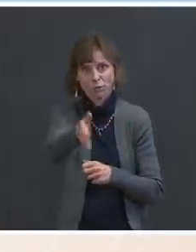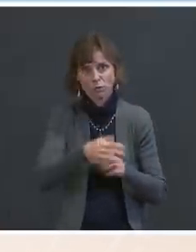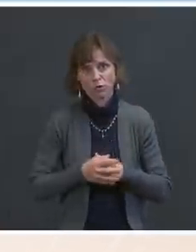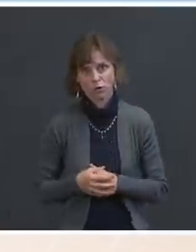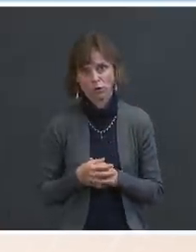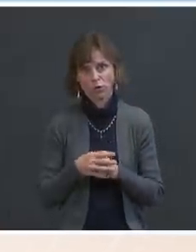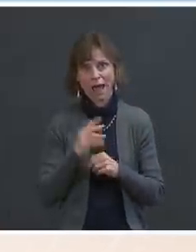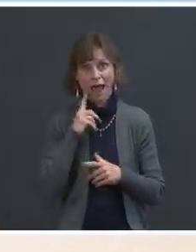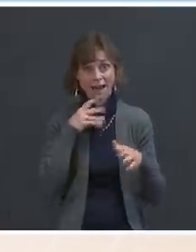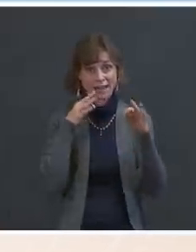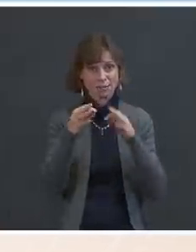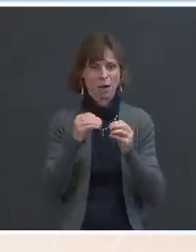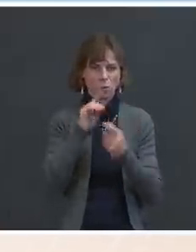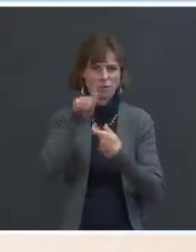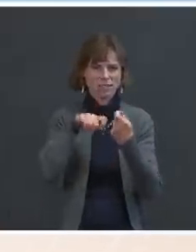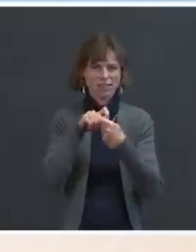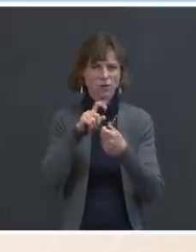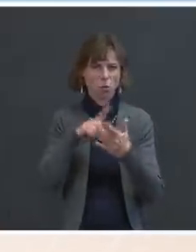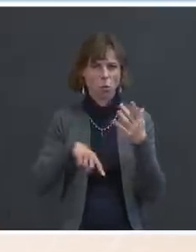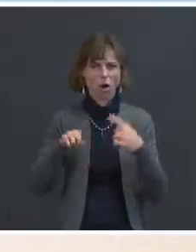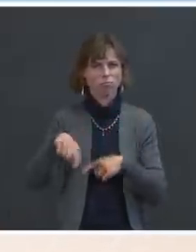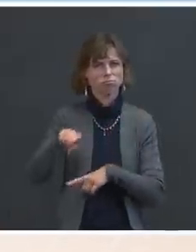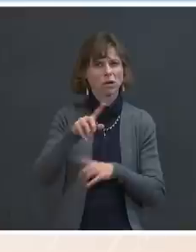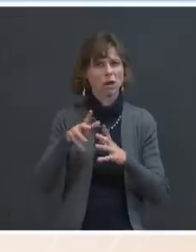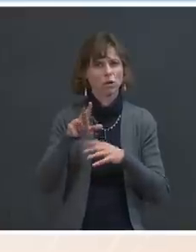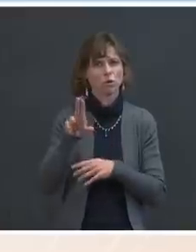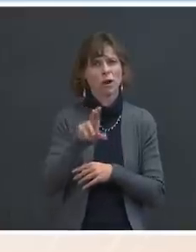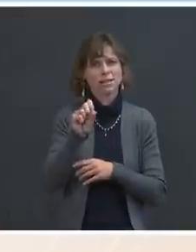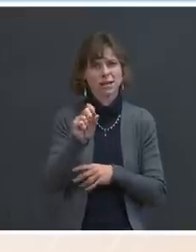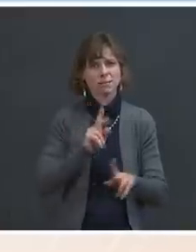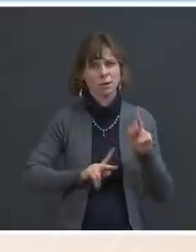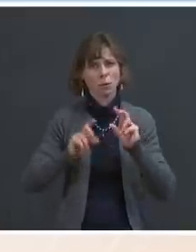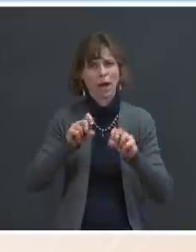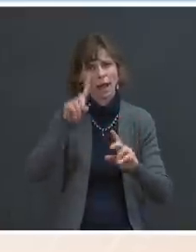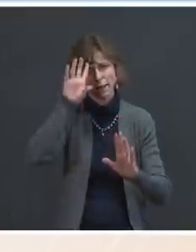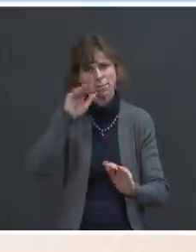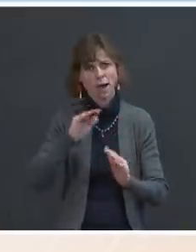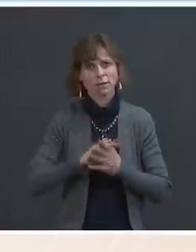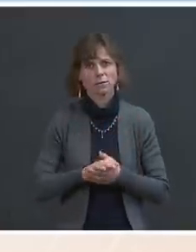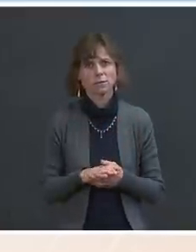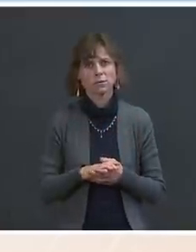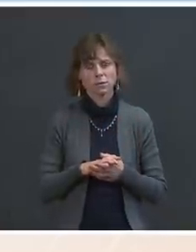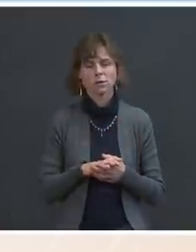of what the American people can expect. The Press: And last one: A U.N. report out today says the U.S. is among the countries